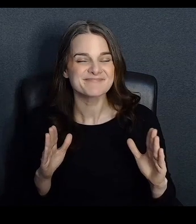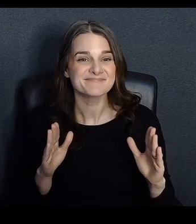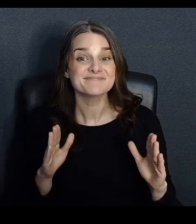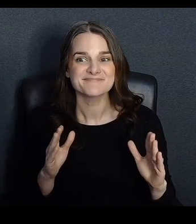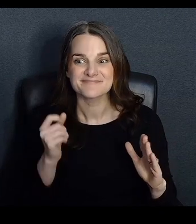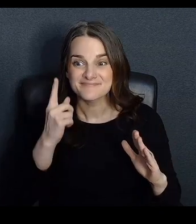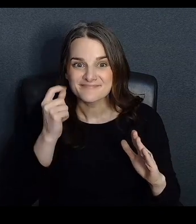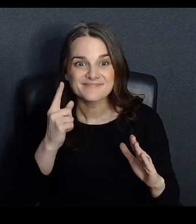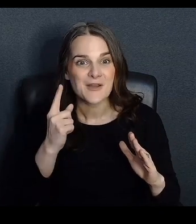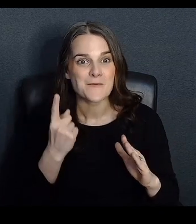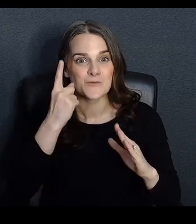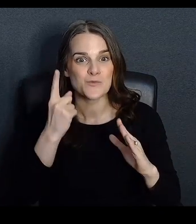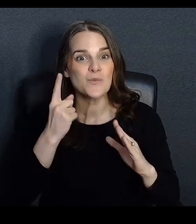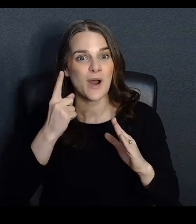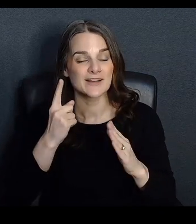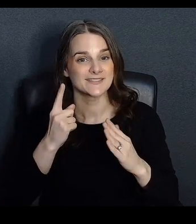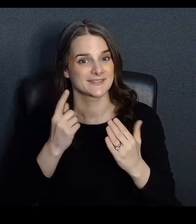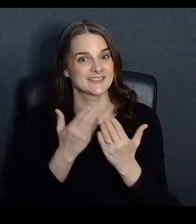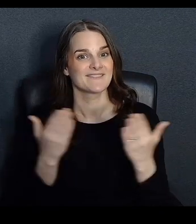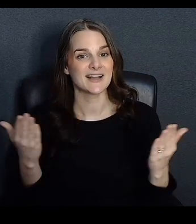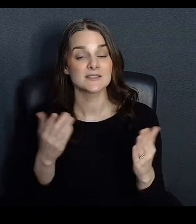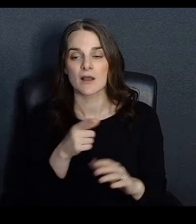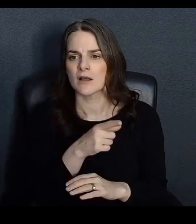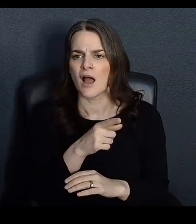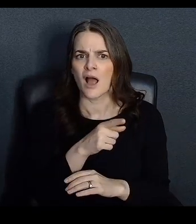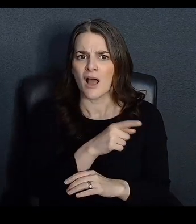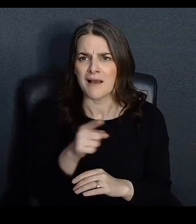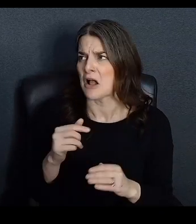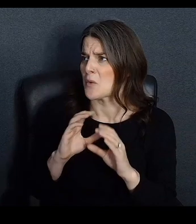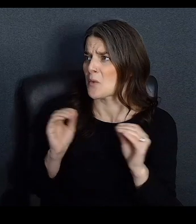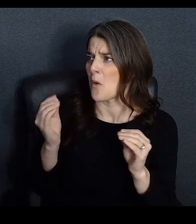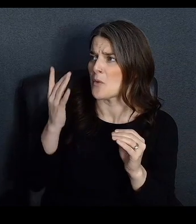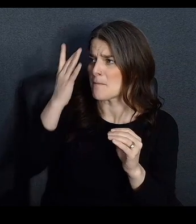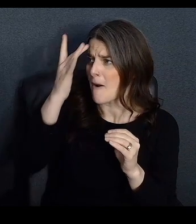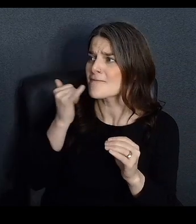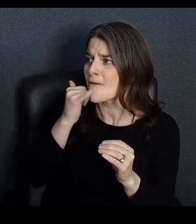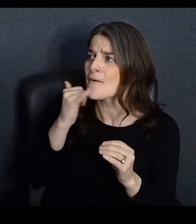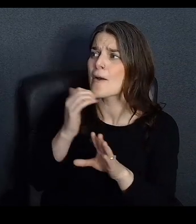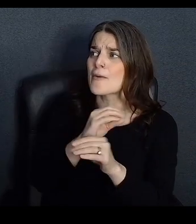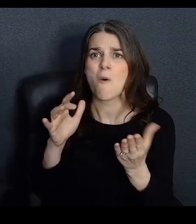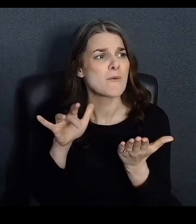So for instance, if you have some of the members of your household don't own a smartphone or a tablet, this could be a great way to still have